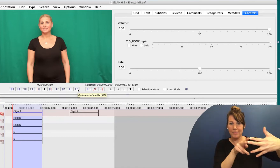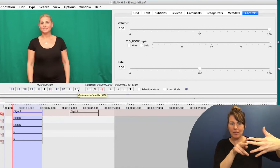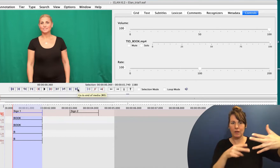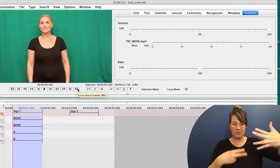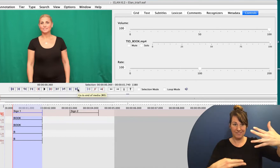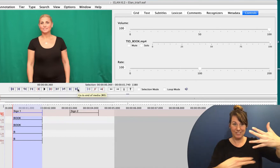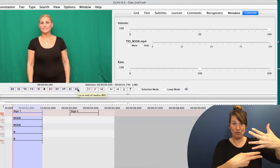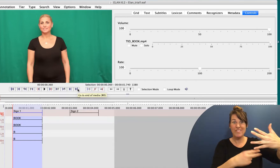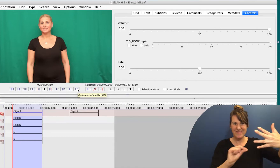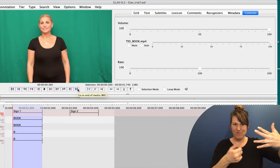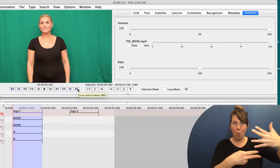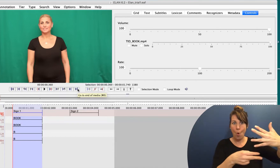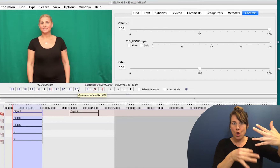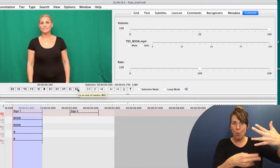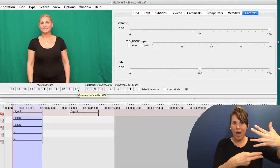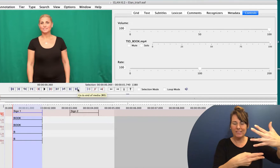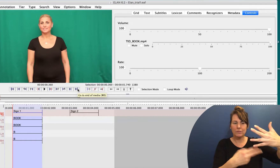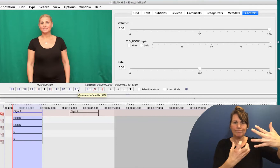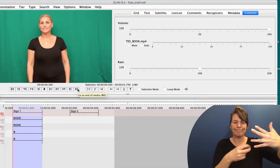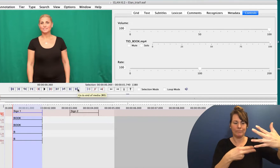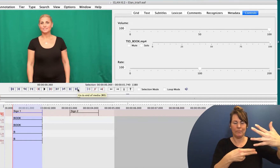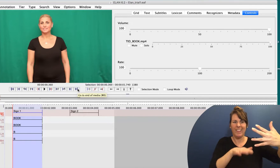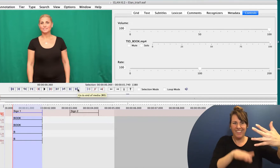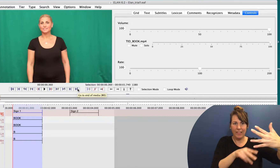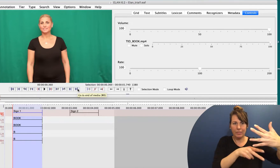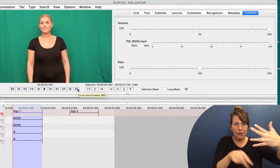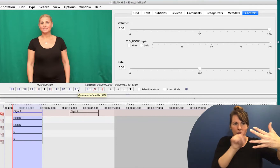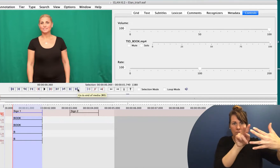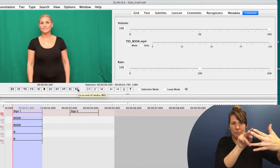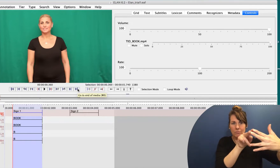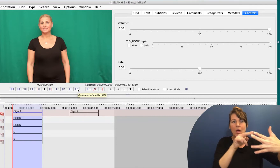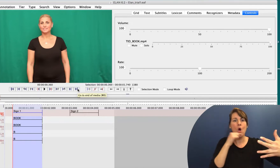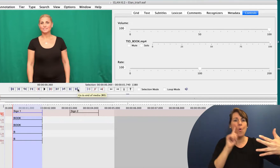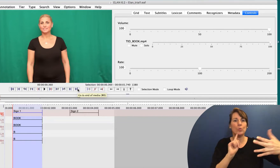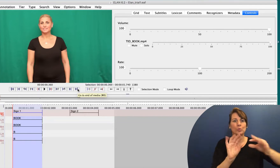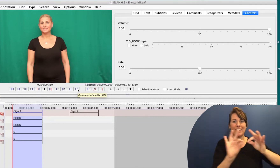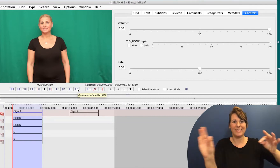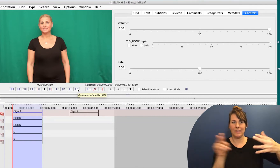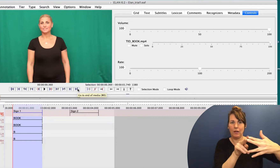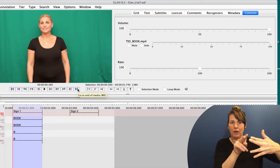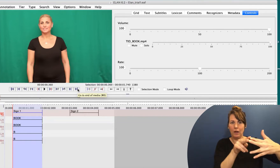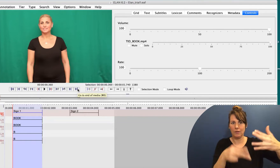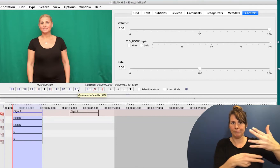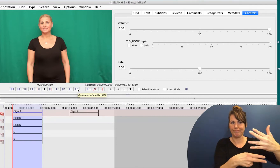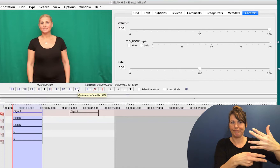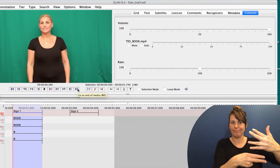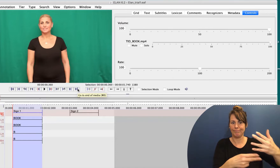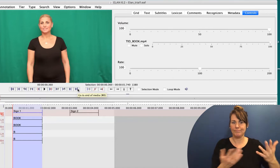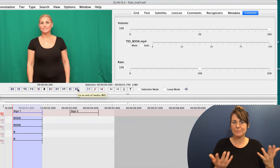So the same as we did for the handshape left hand and the hand shape right hand.